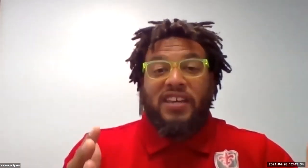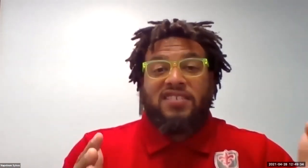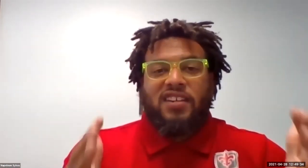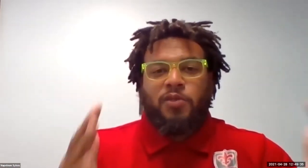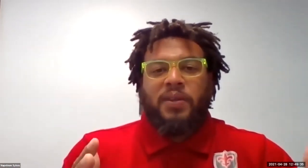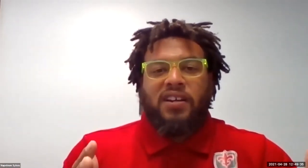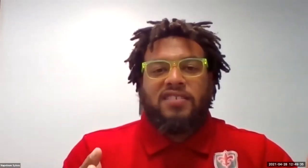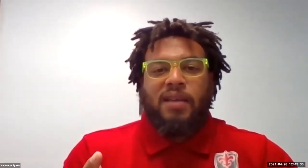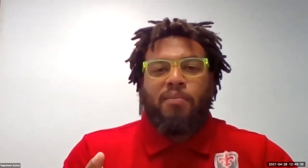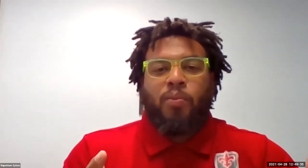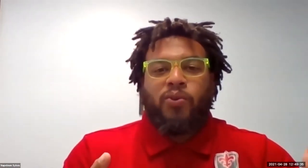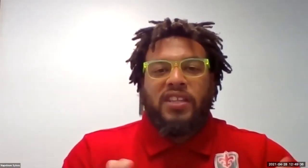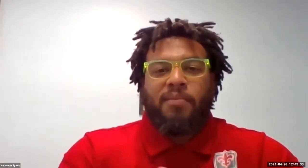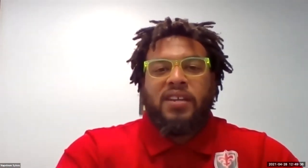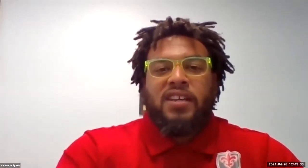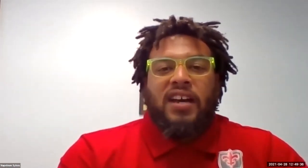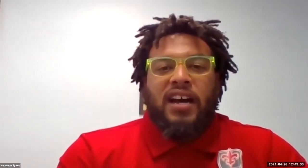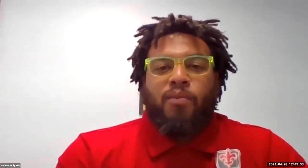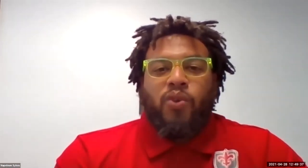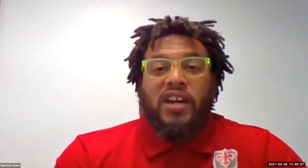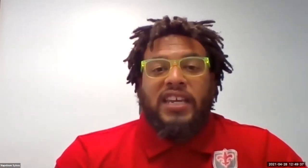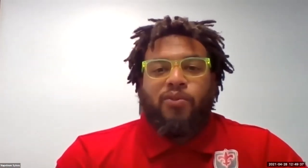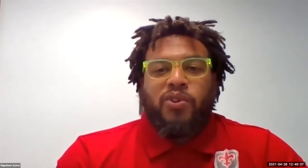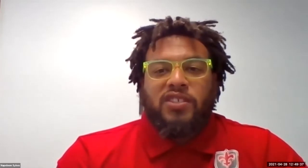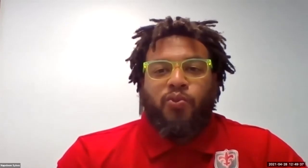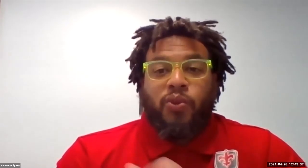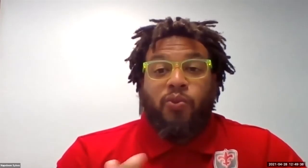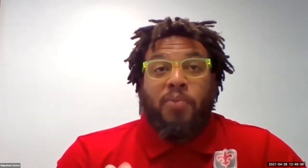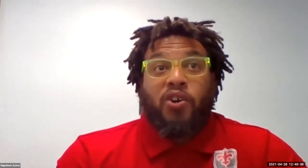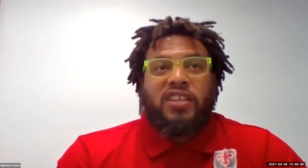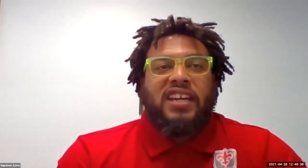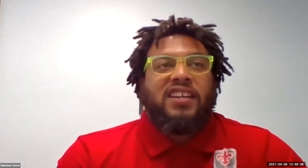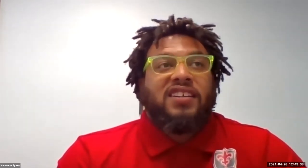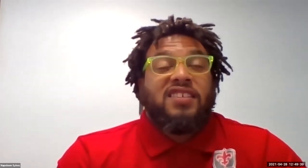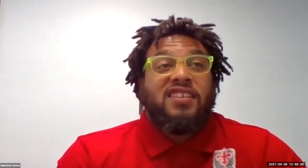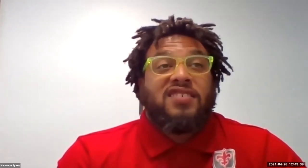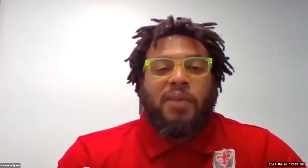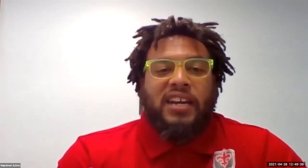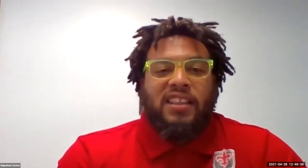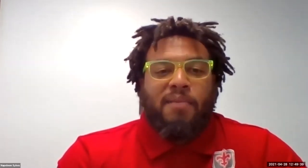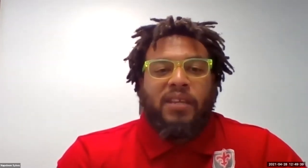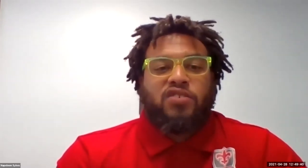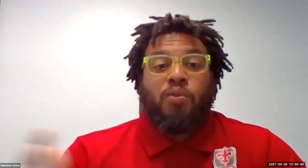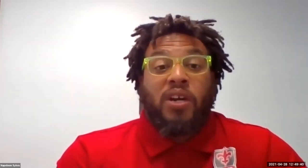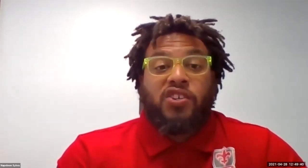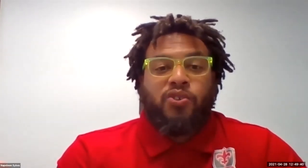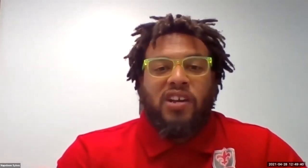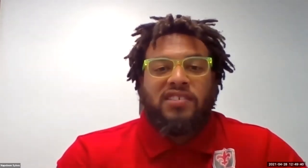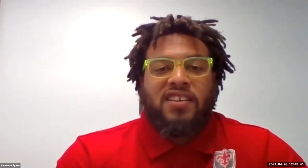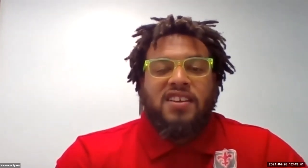I hope that makes everybody happy. David: Thank you so much Daisy.